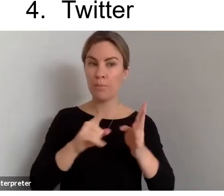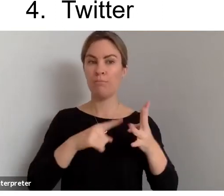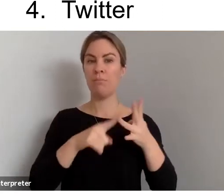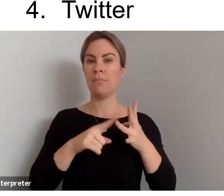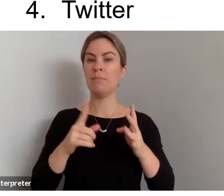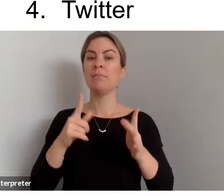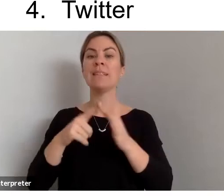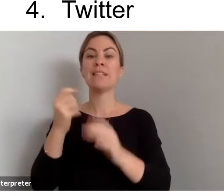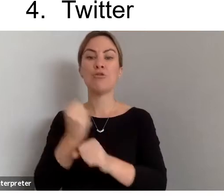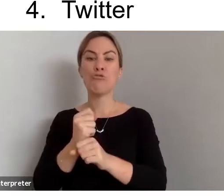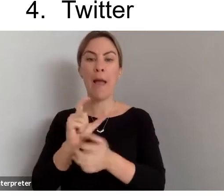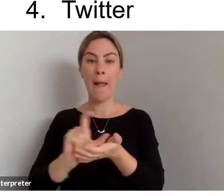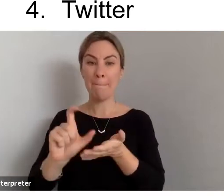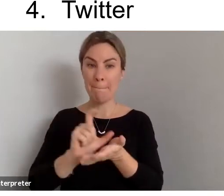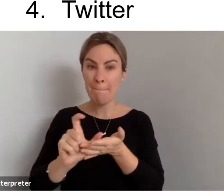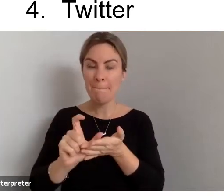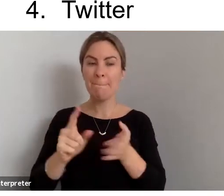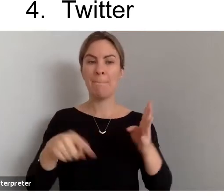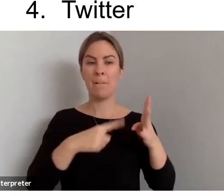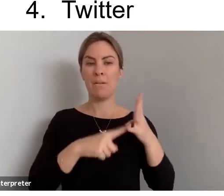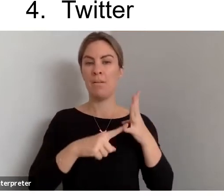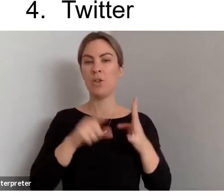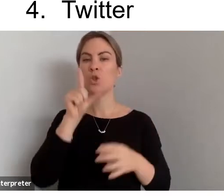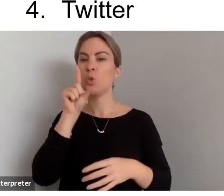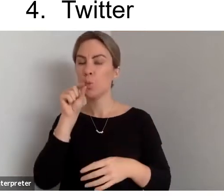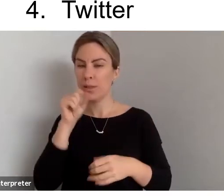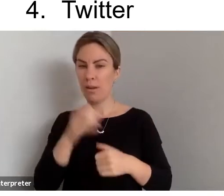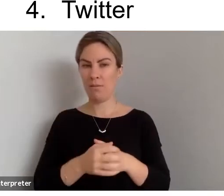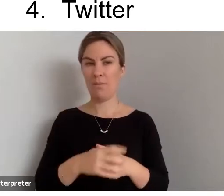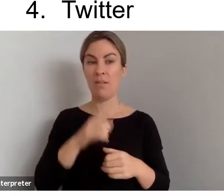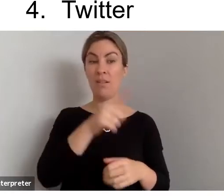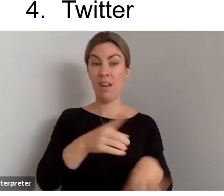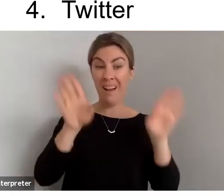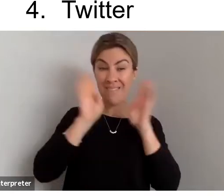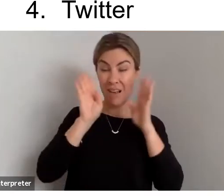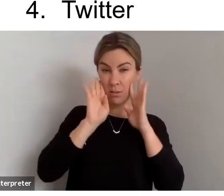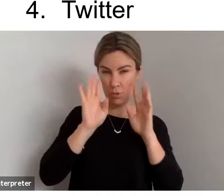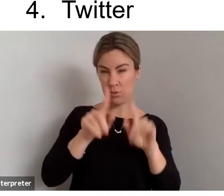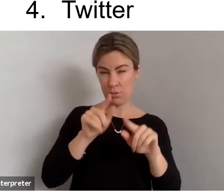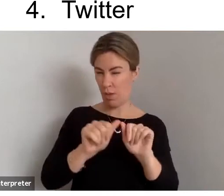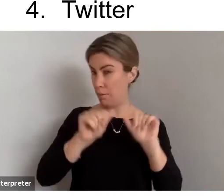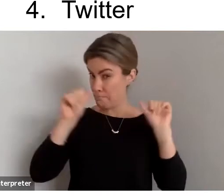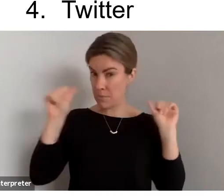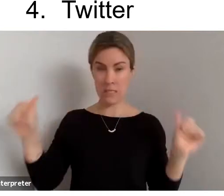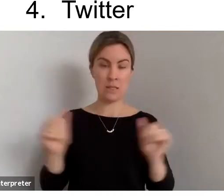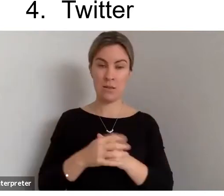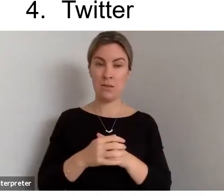It is a massive multimillion dollar company forced it has the